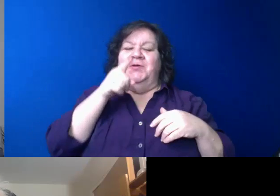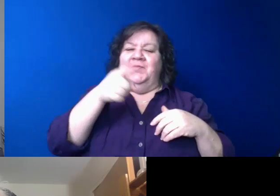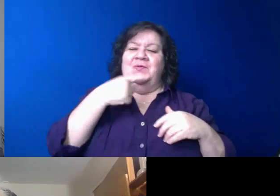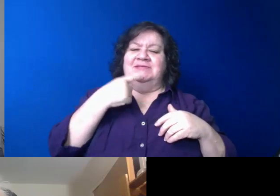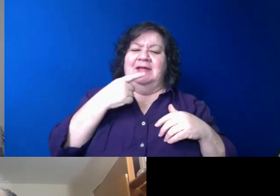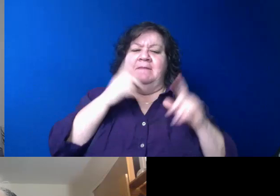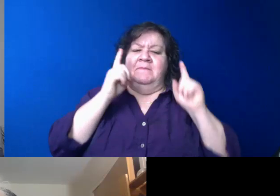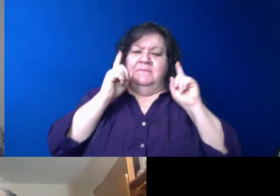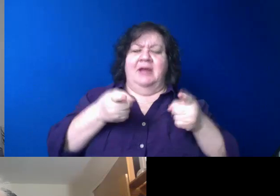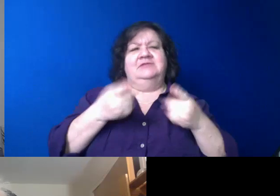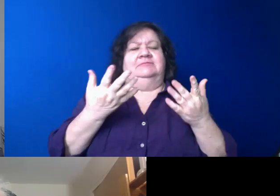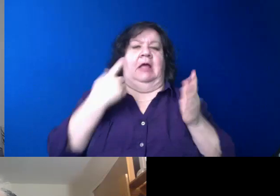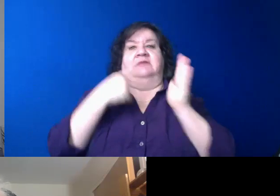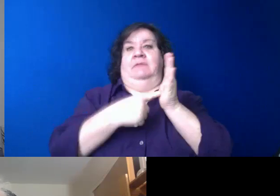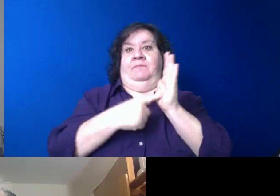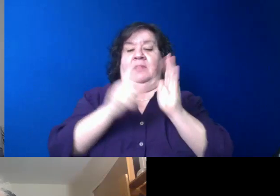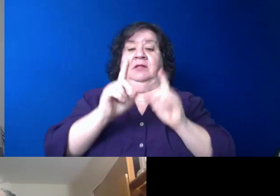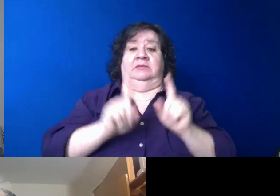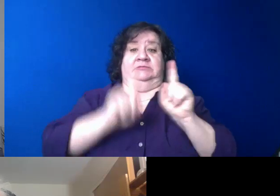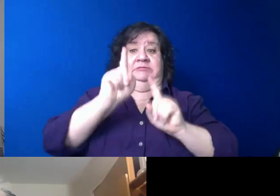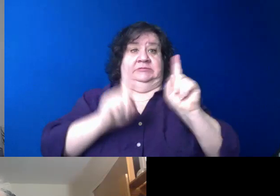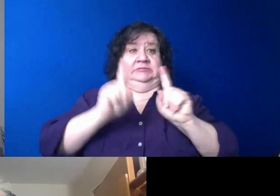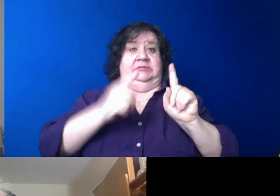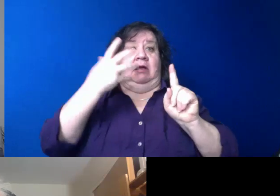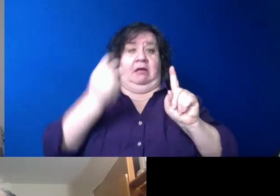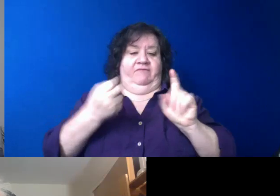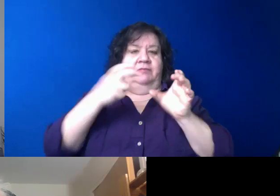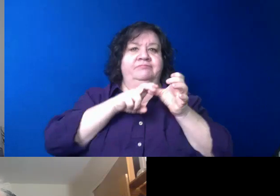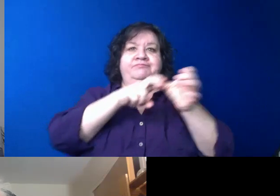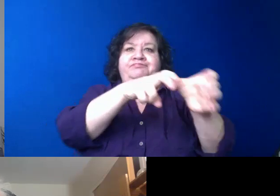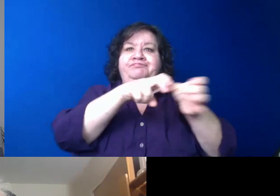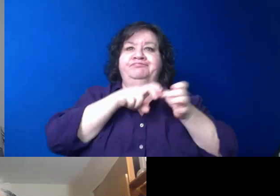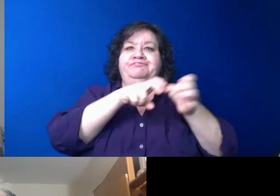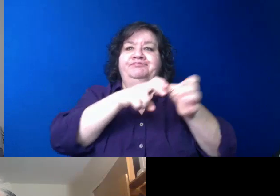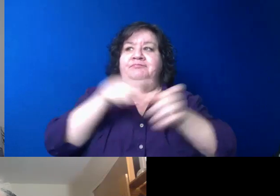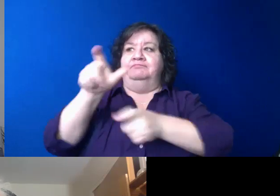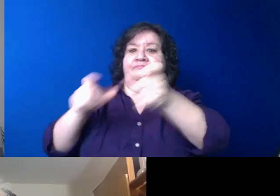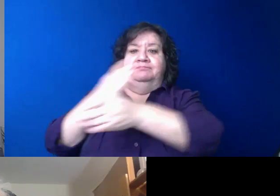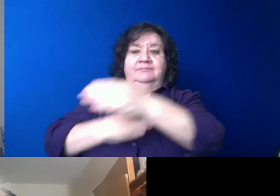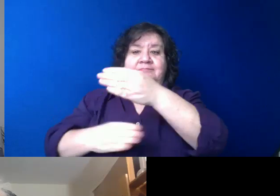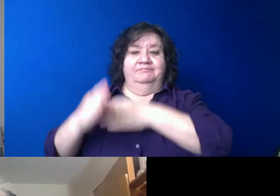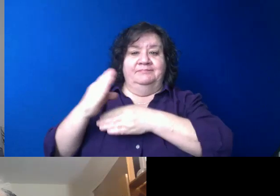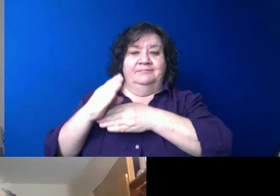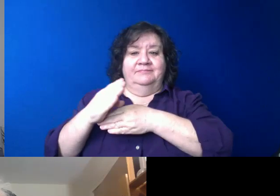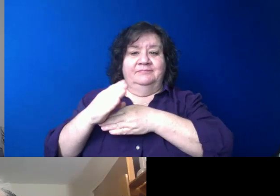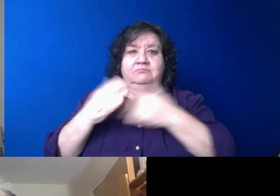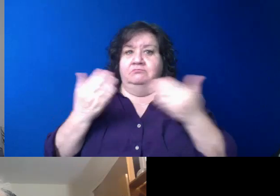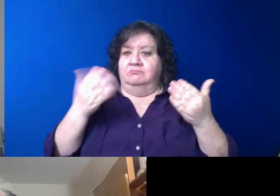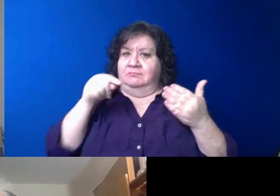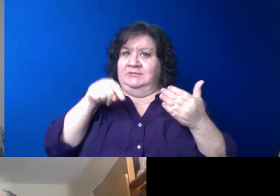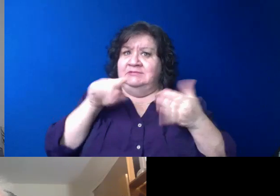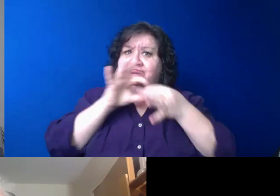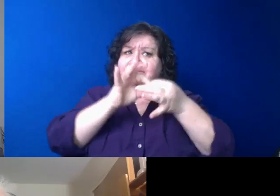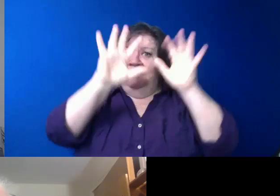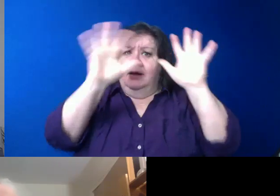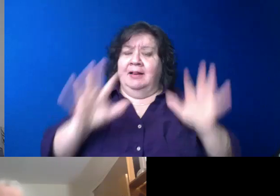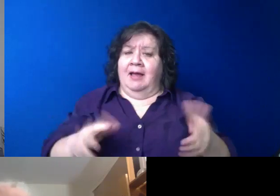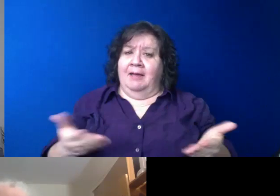environment friendly and would would contribute in in the reduction of carb carbon right so what what